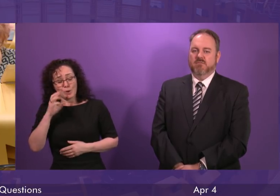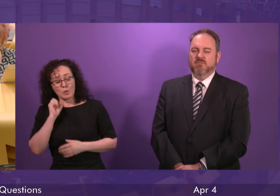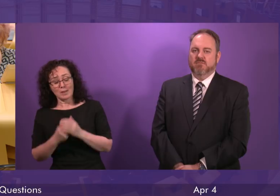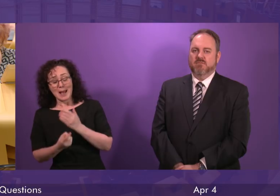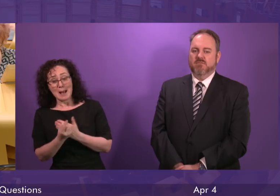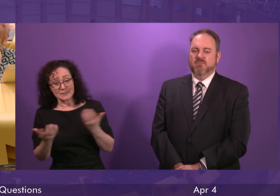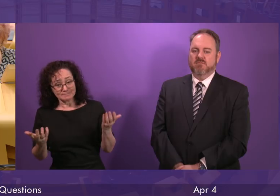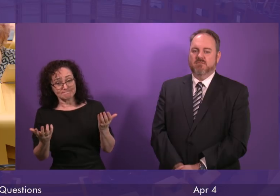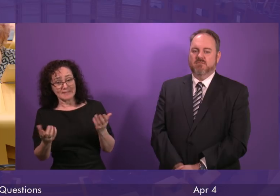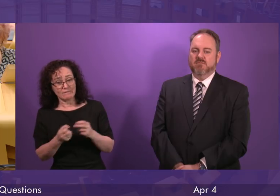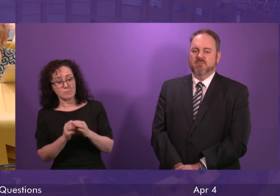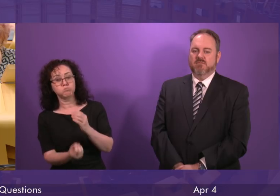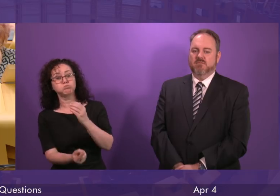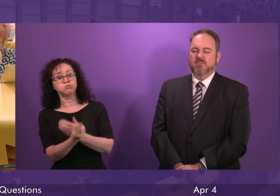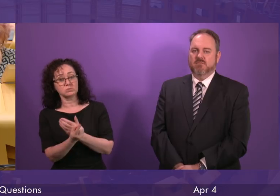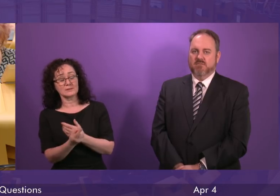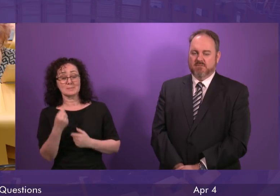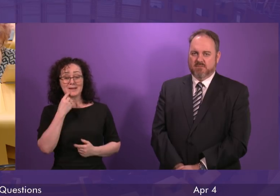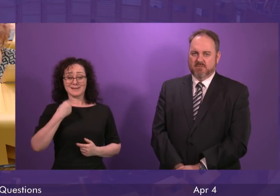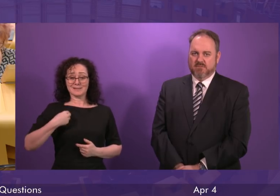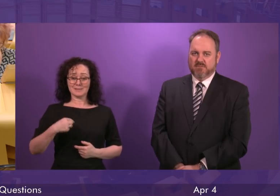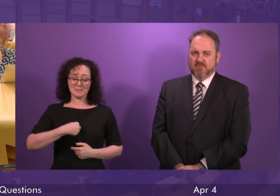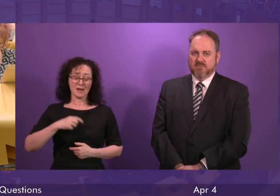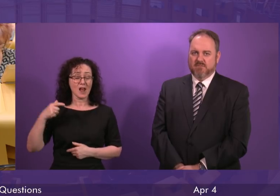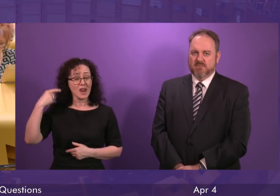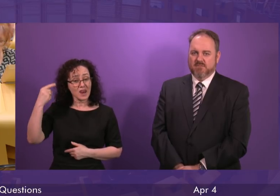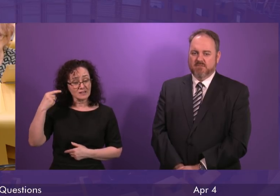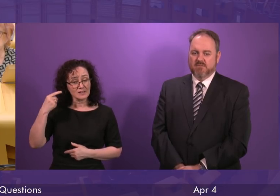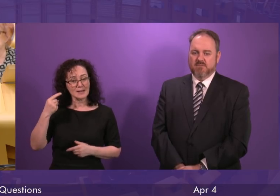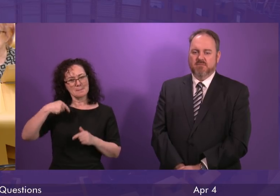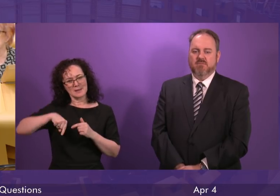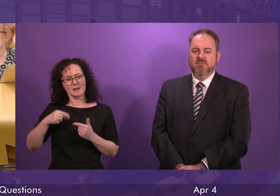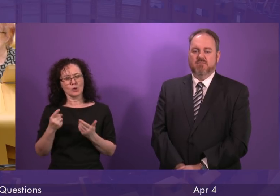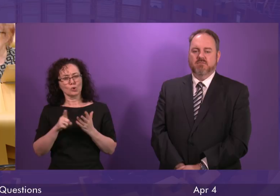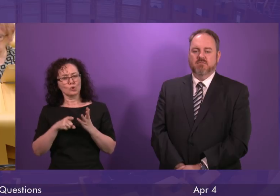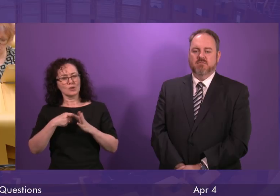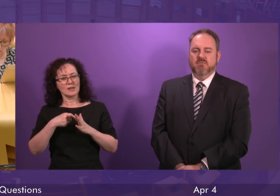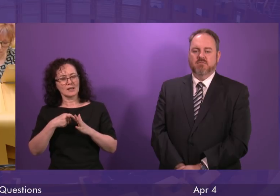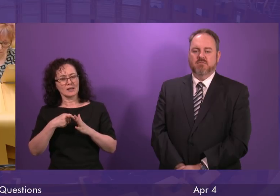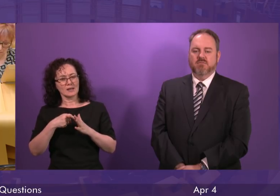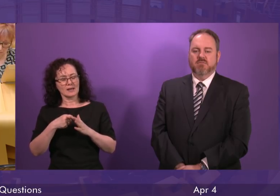When I was in London yesterday, I took part in the UK Cabinet sub-committee on no-deal